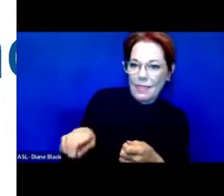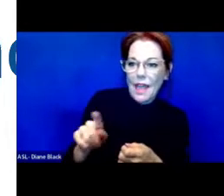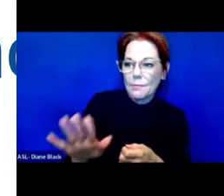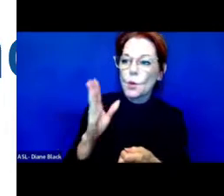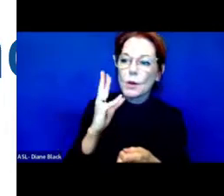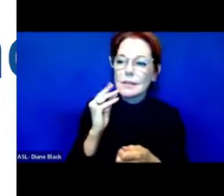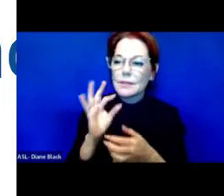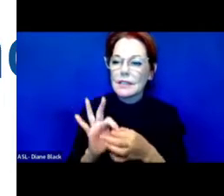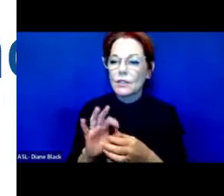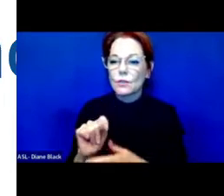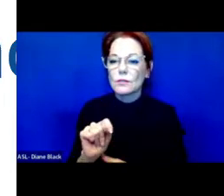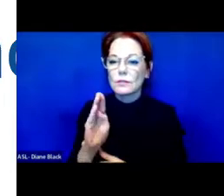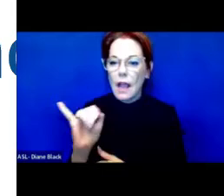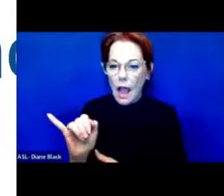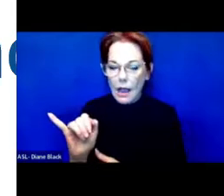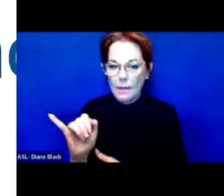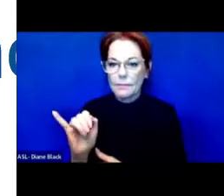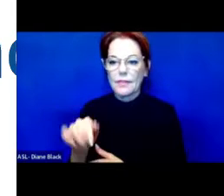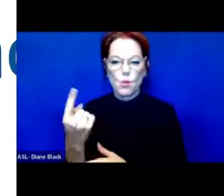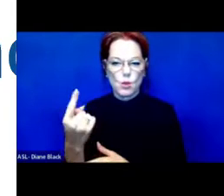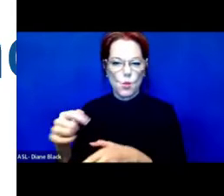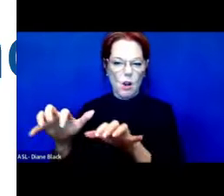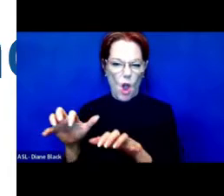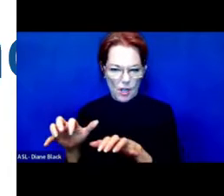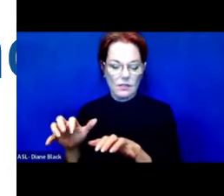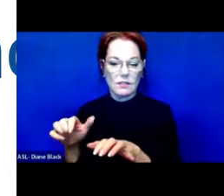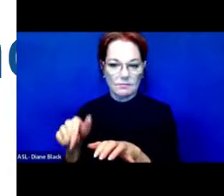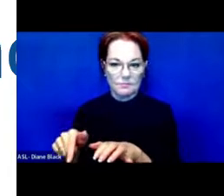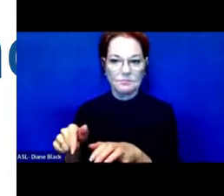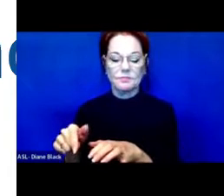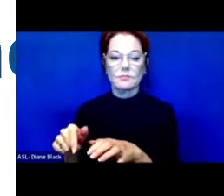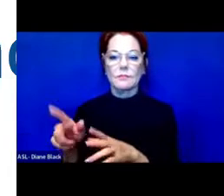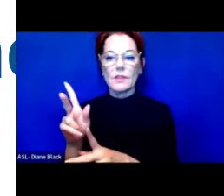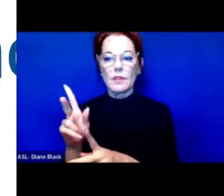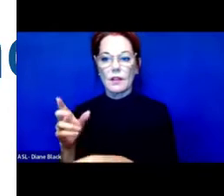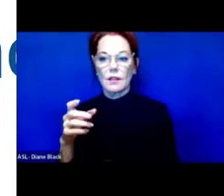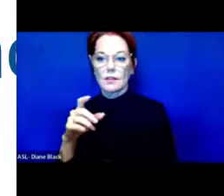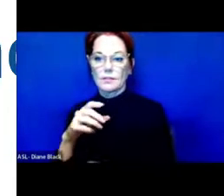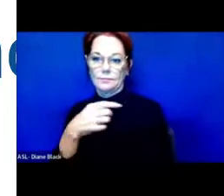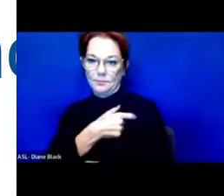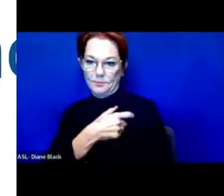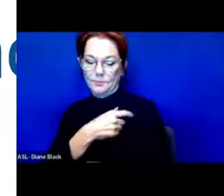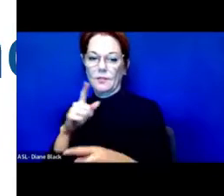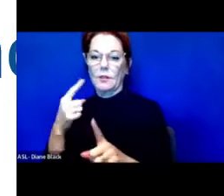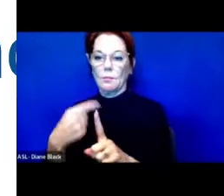could be doing differently. That was one audience. So it consisted of individuals and law enforcement and clinicians and talking to them about the issue,